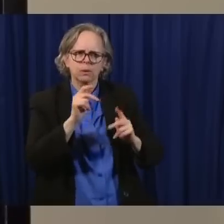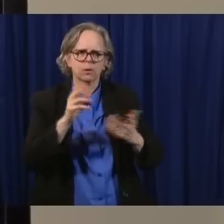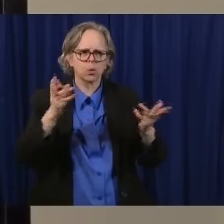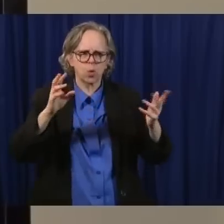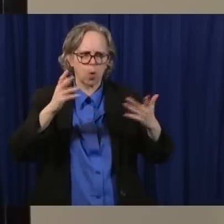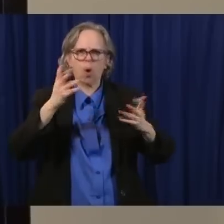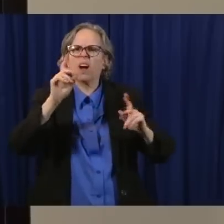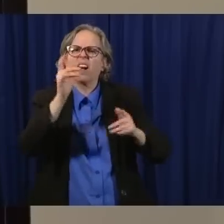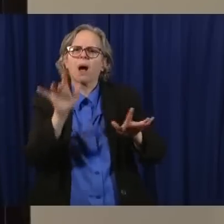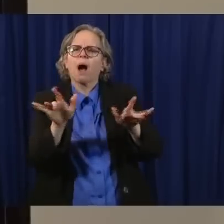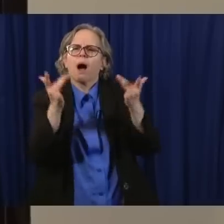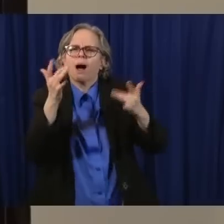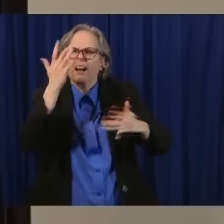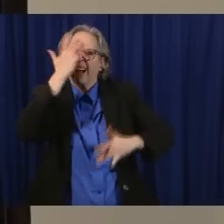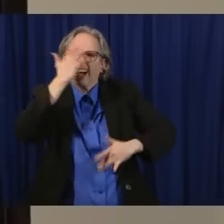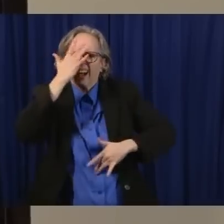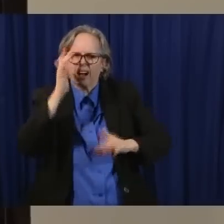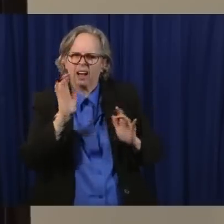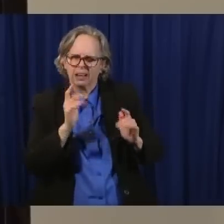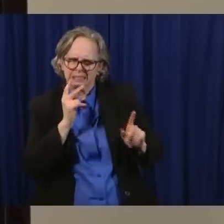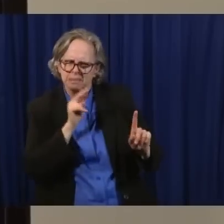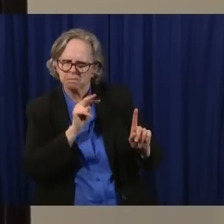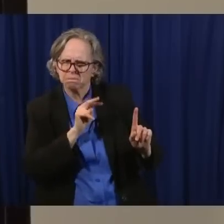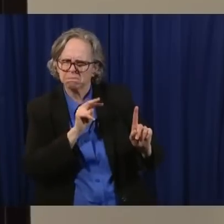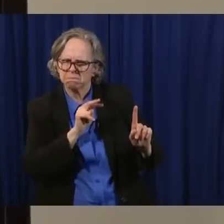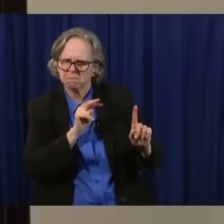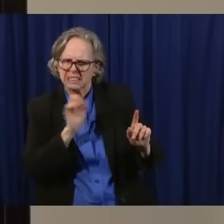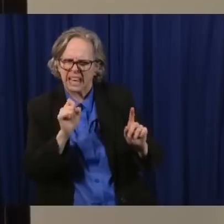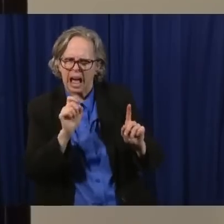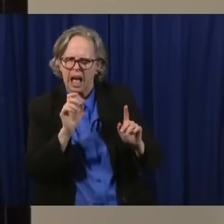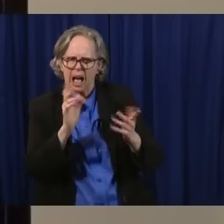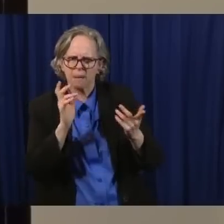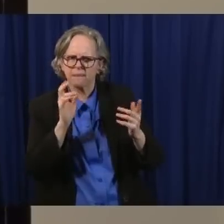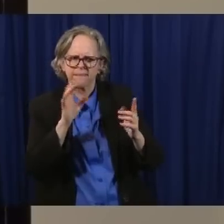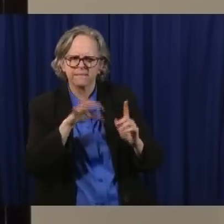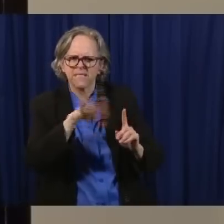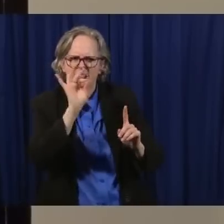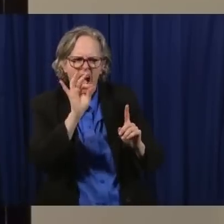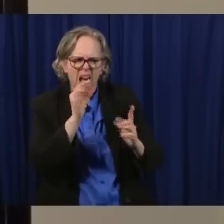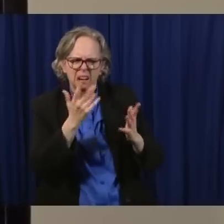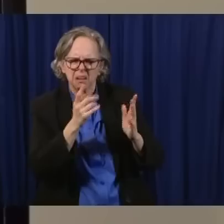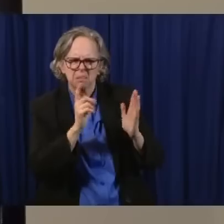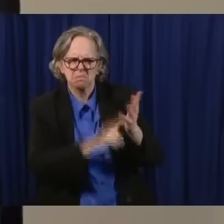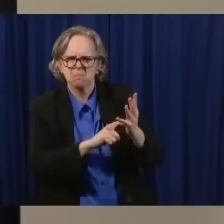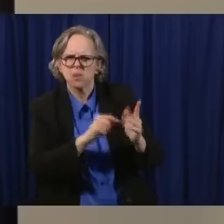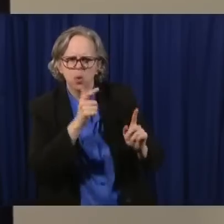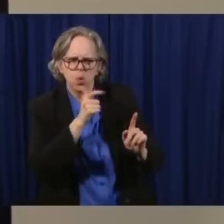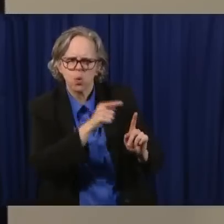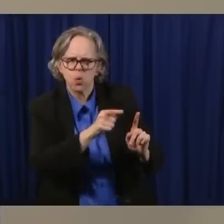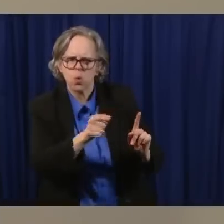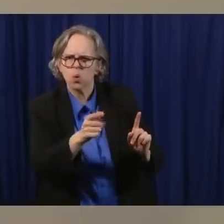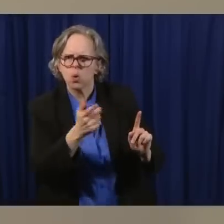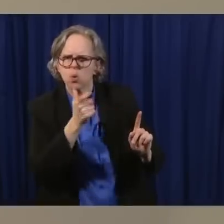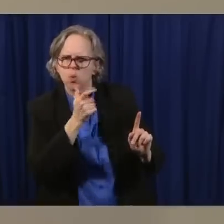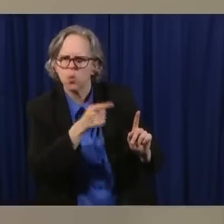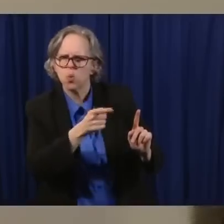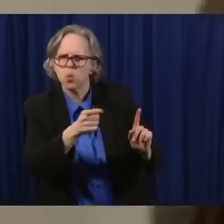HOTSPOTS THAT THEY HAVE TO IDENTIFY PEOPLE, AND MORE MORE SO PEOPLE WITH MILD FORMS OF ILLNESS. IF YOU THINK ABOUT IT, IF WE